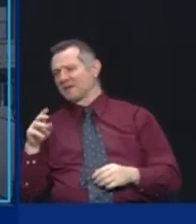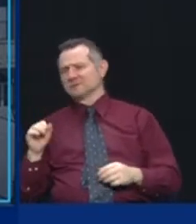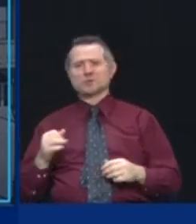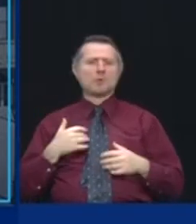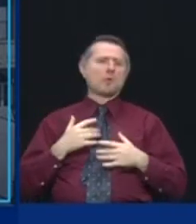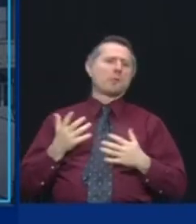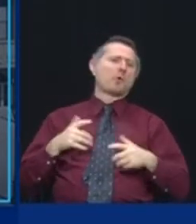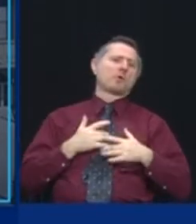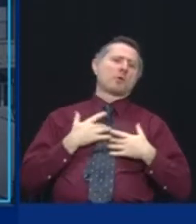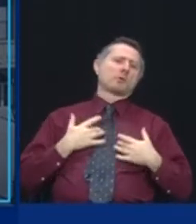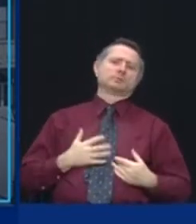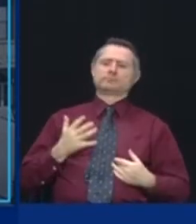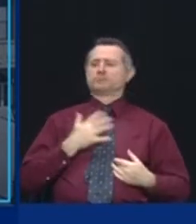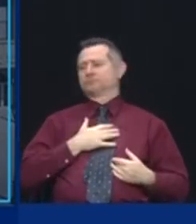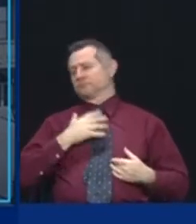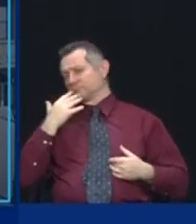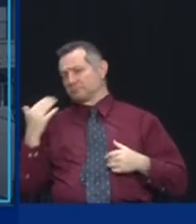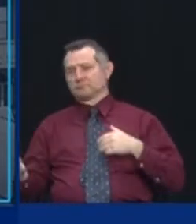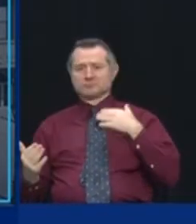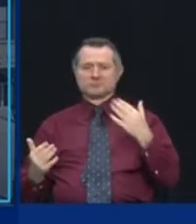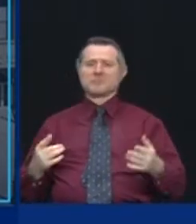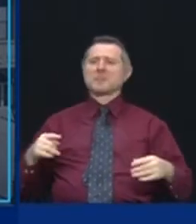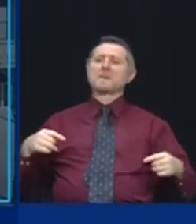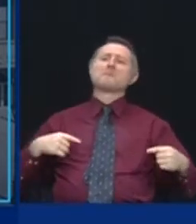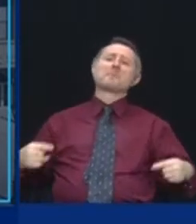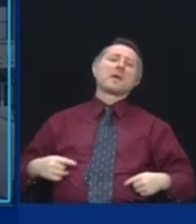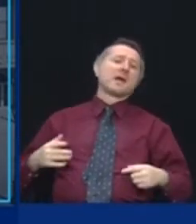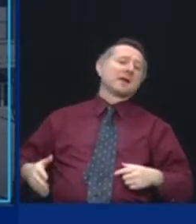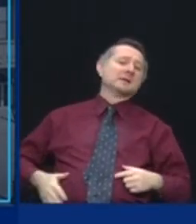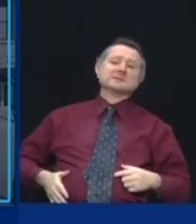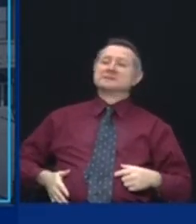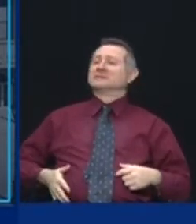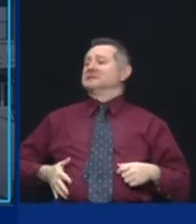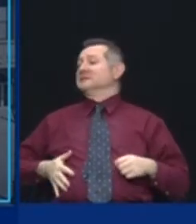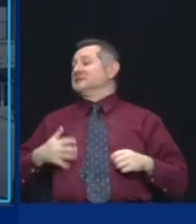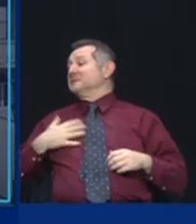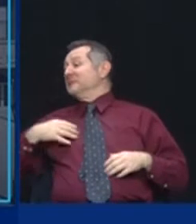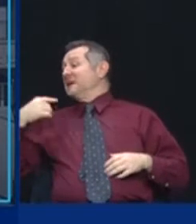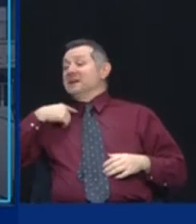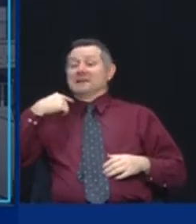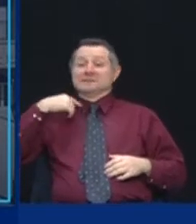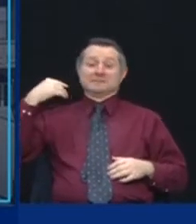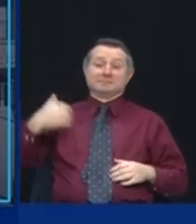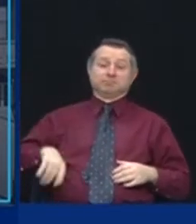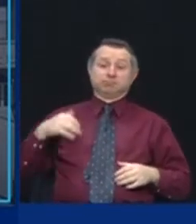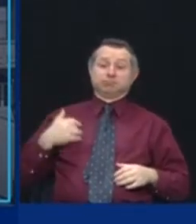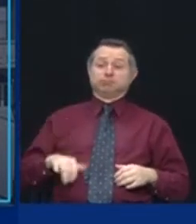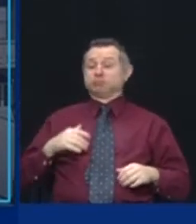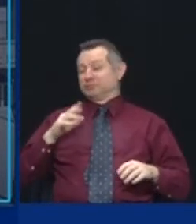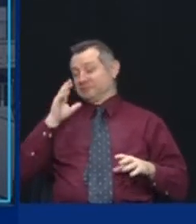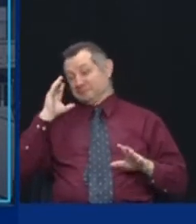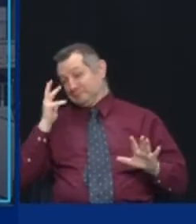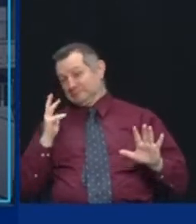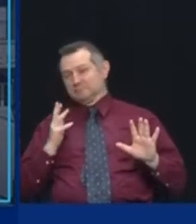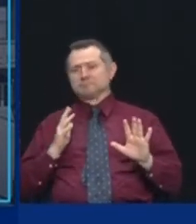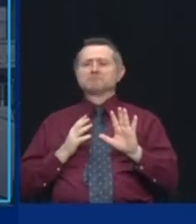GREAT AT THROUGH COVID, GREAT. IS ACTING AS ONE, A SMART UNIFIED GROUP. THE YANKEES FROM THE BOTTOM OF